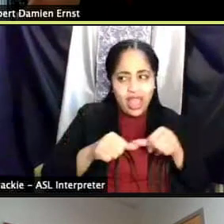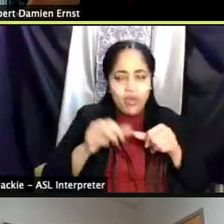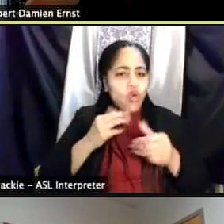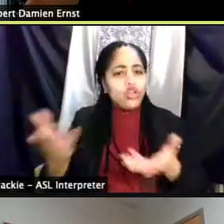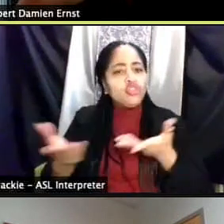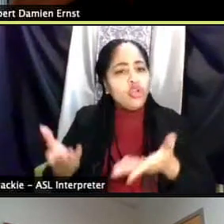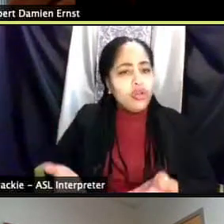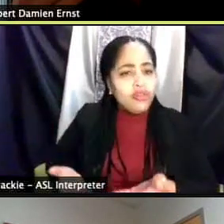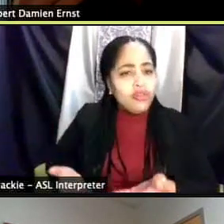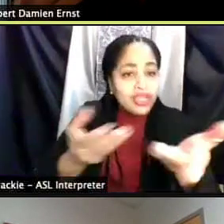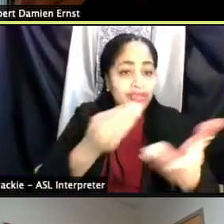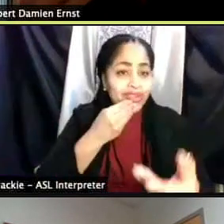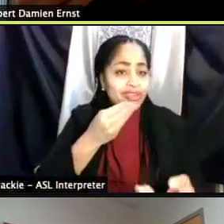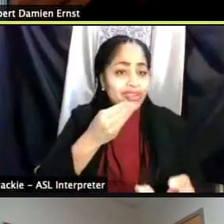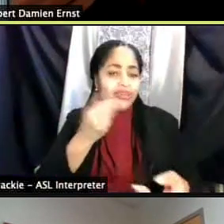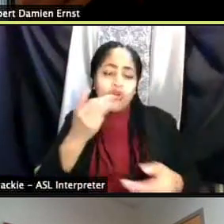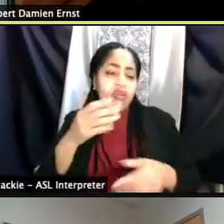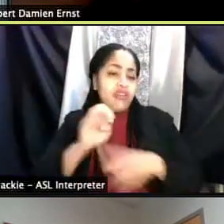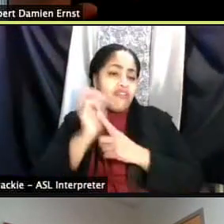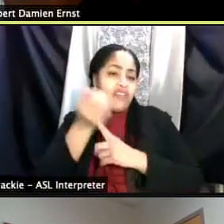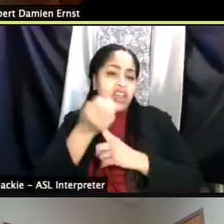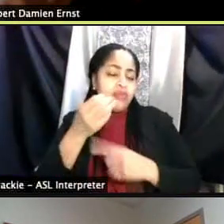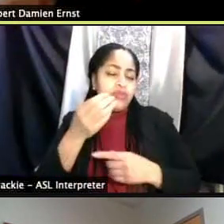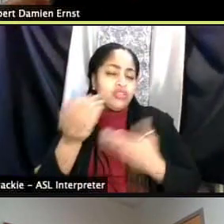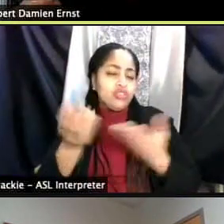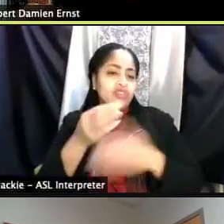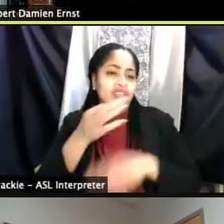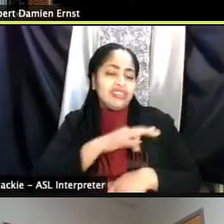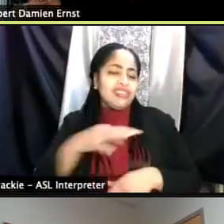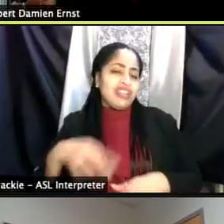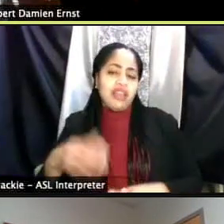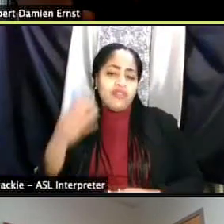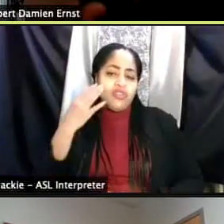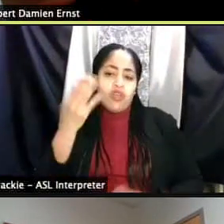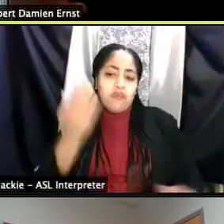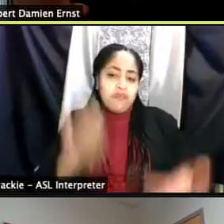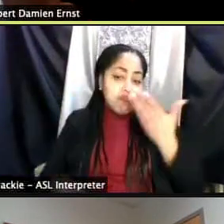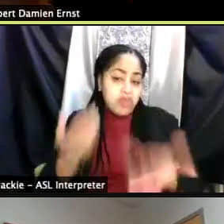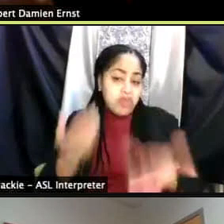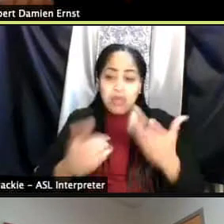And then the environmental services staff because it may or may not be a spacing issue,